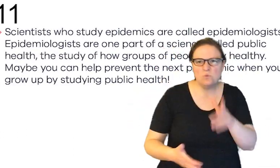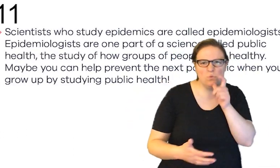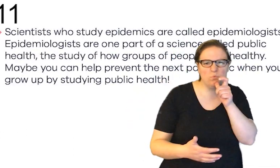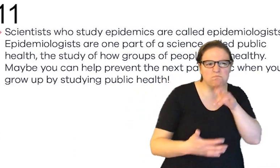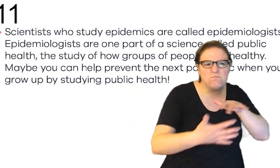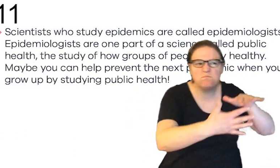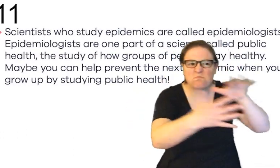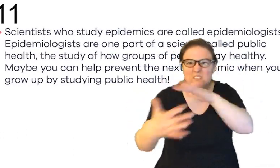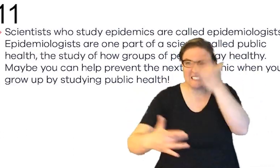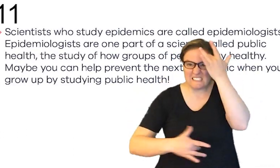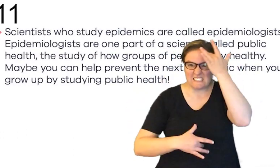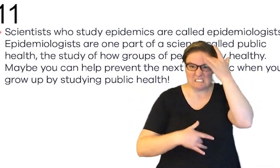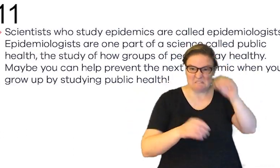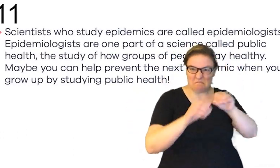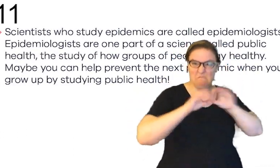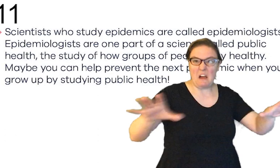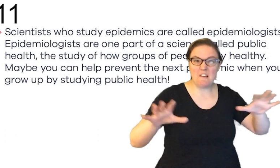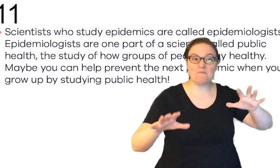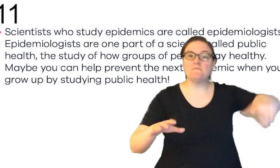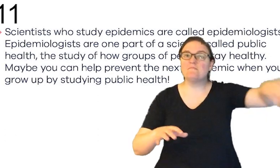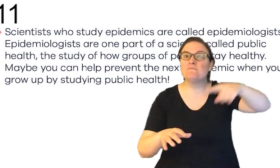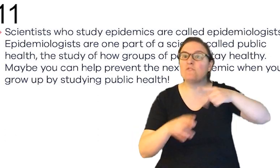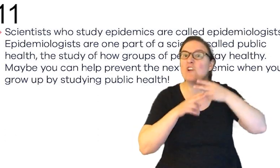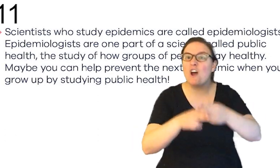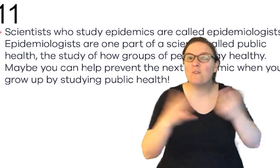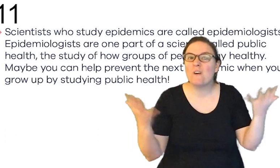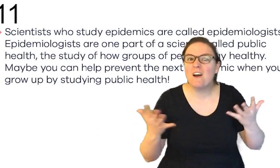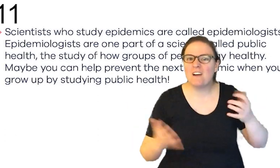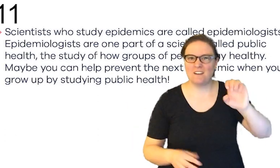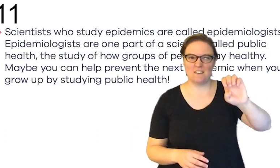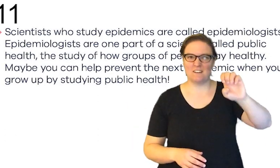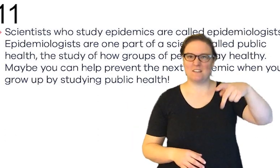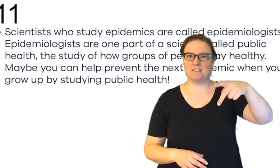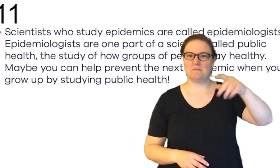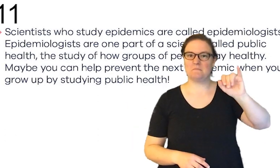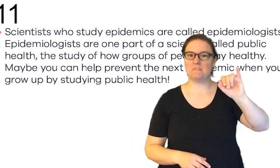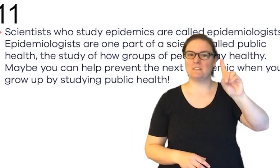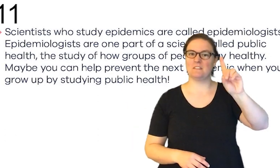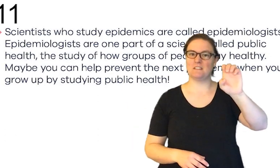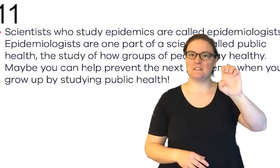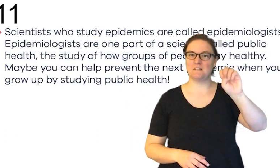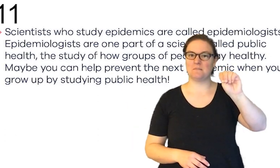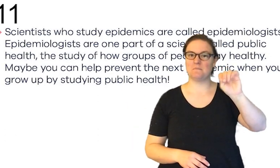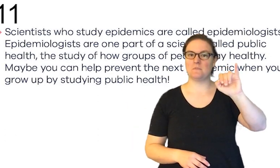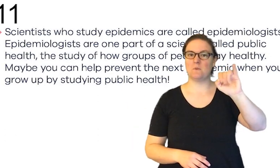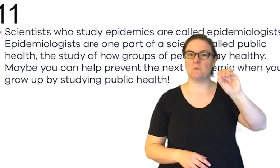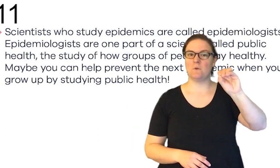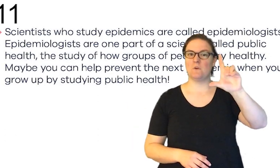Scientists who study epidemics are called epidemiologists.